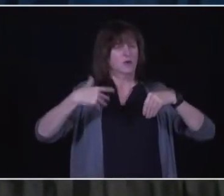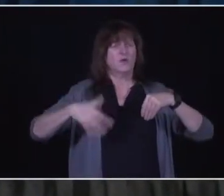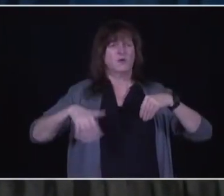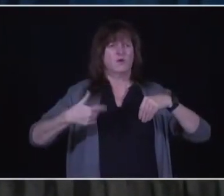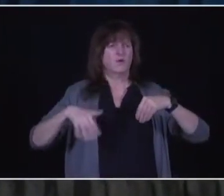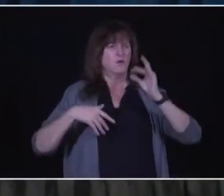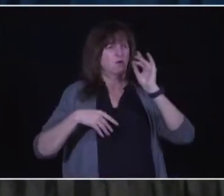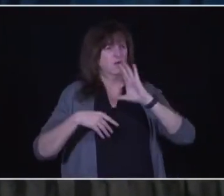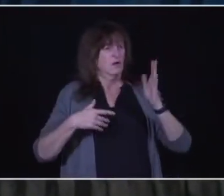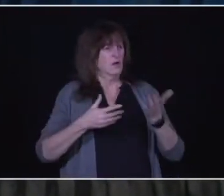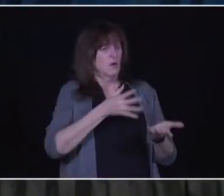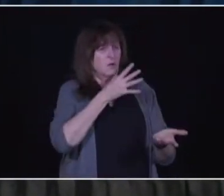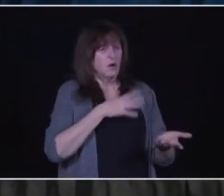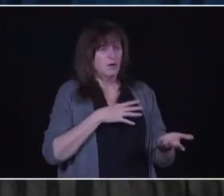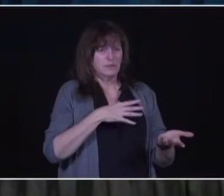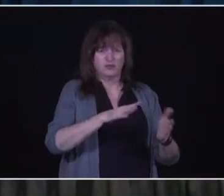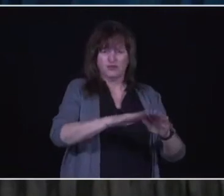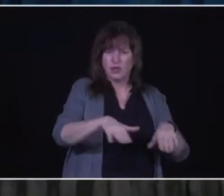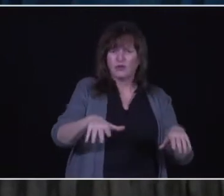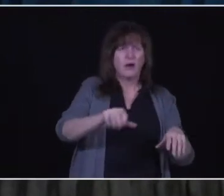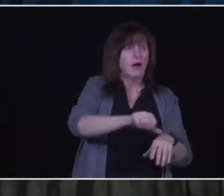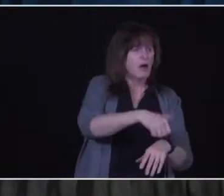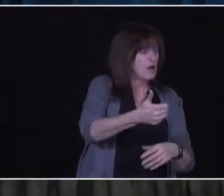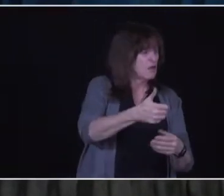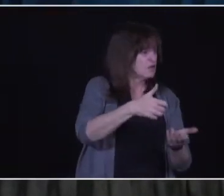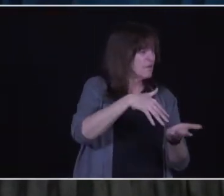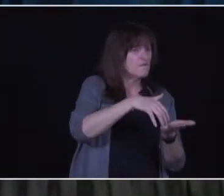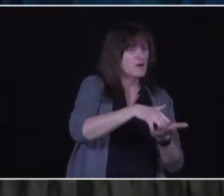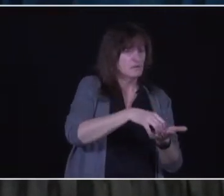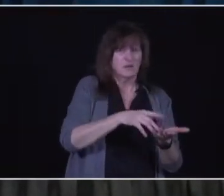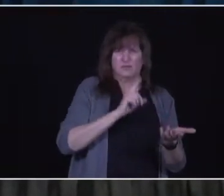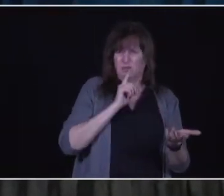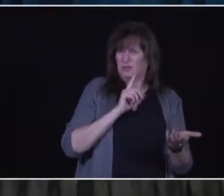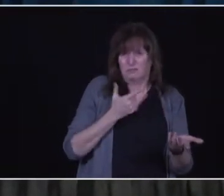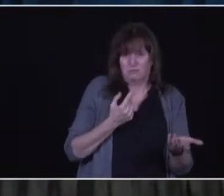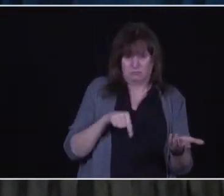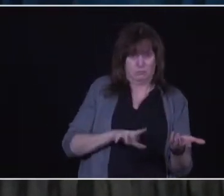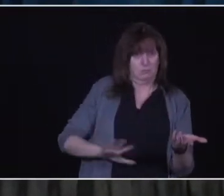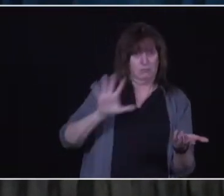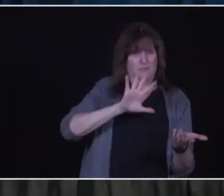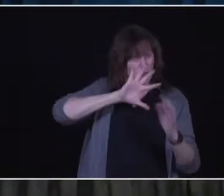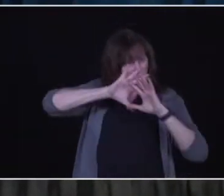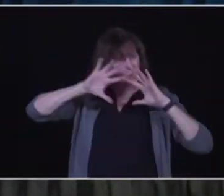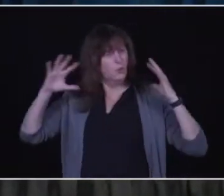children and other vulnerable people around the world. A threat that we are also facing on a daily